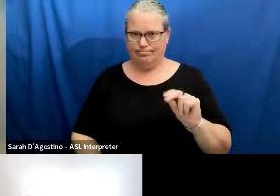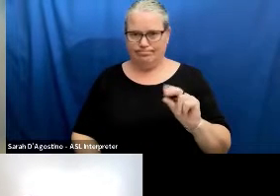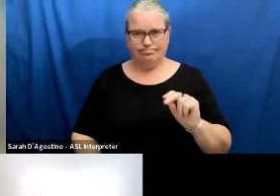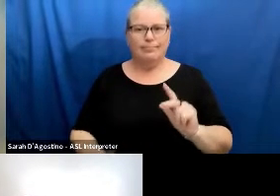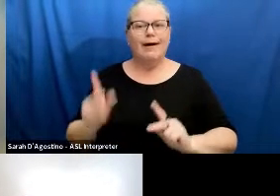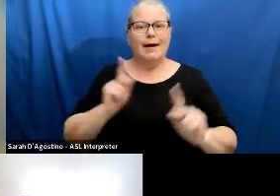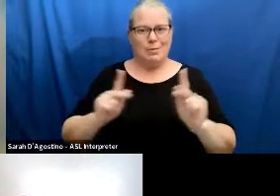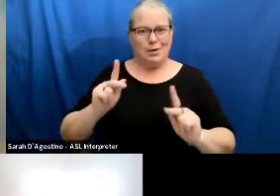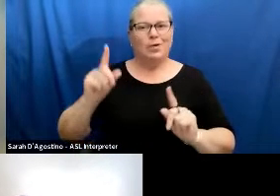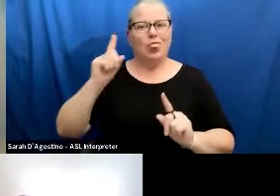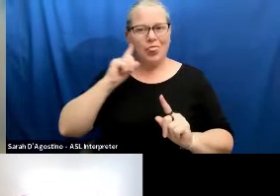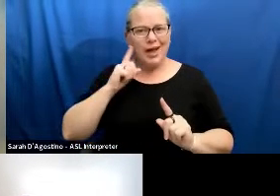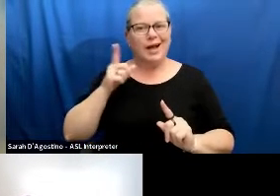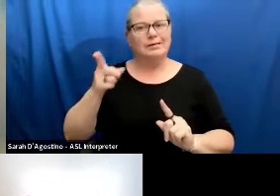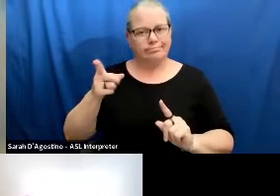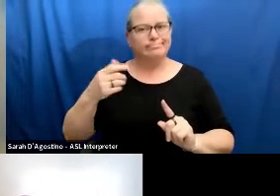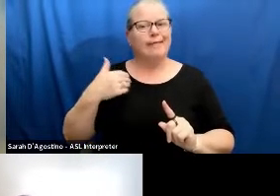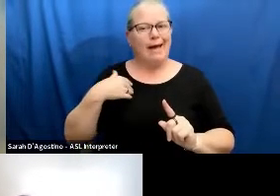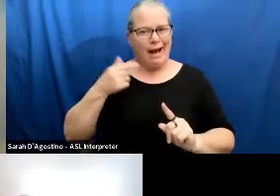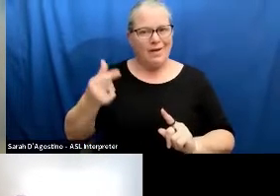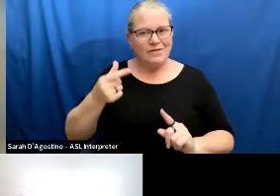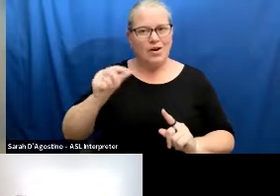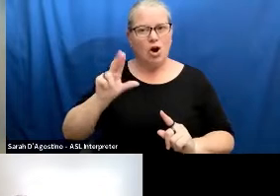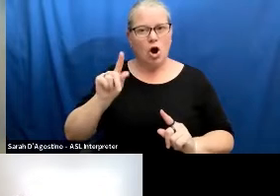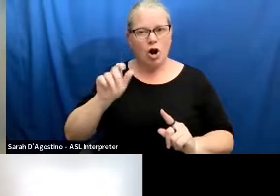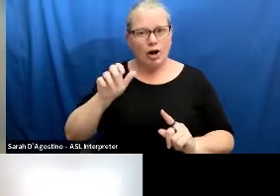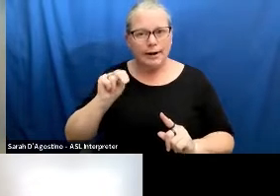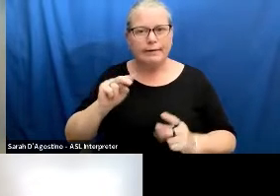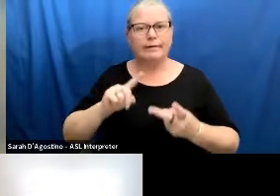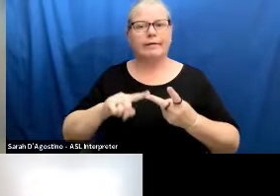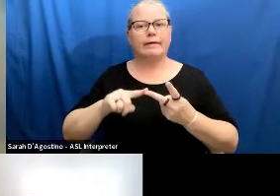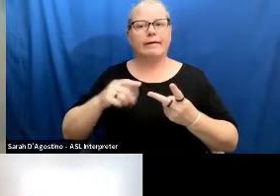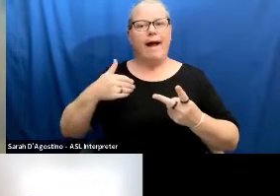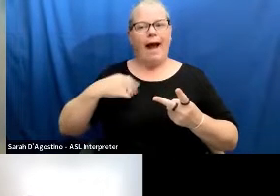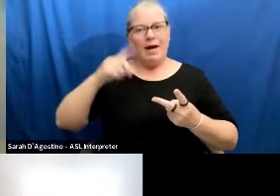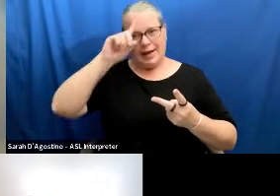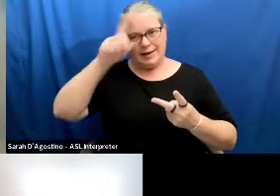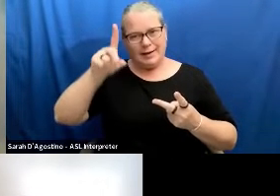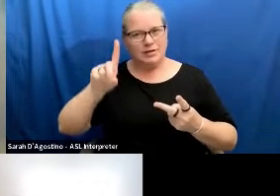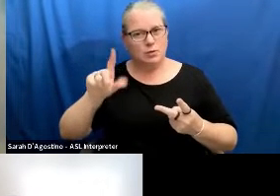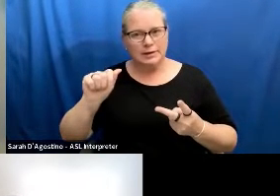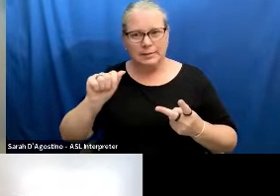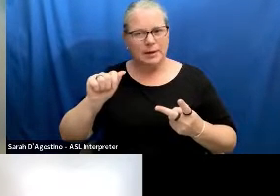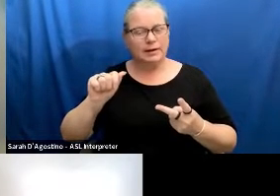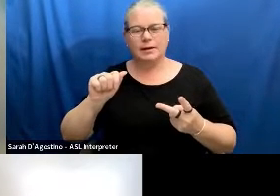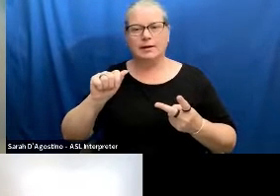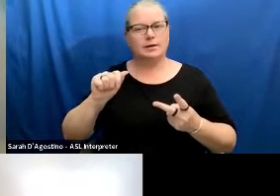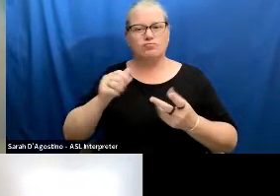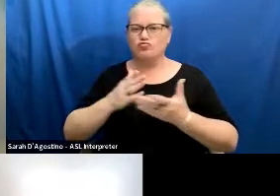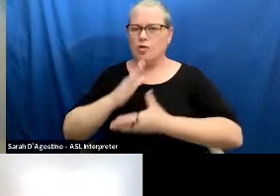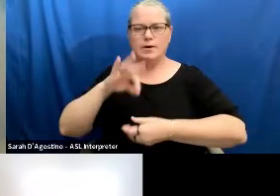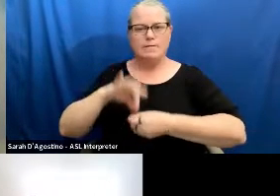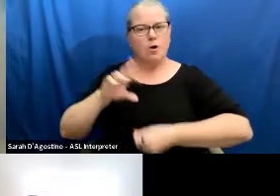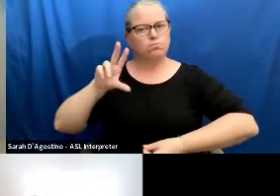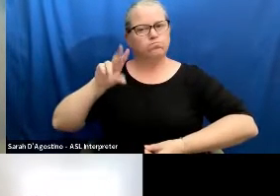guardian those who have an intellectual disability do not have the right to vote and that's not true